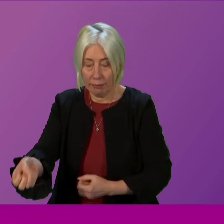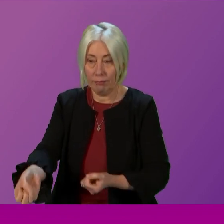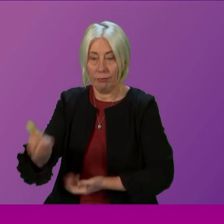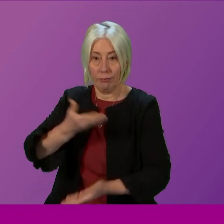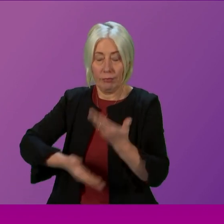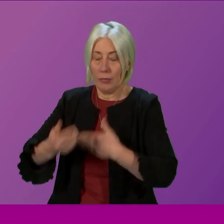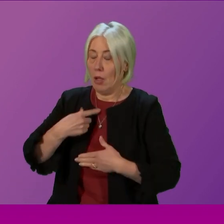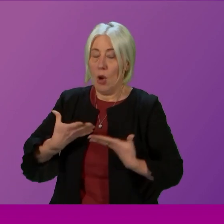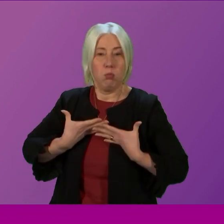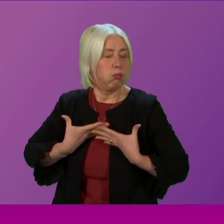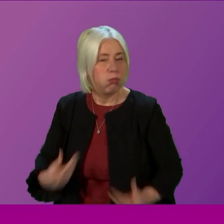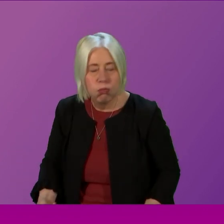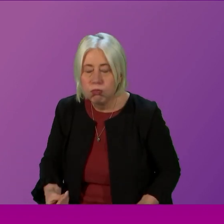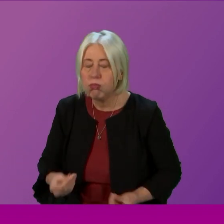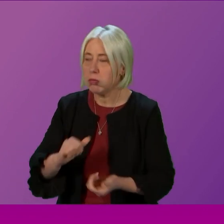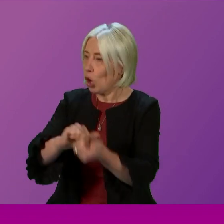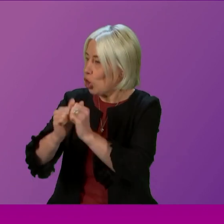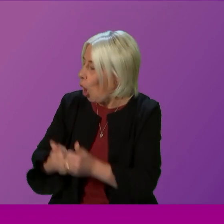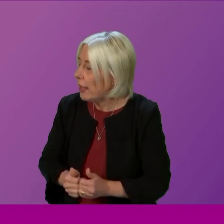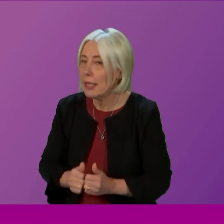burnout that has been experienced by their colleagues, their fears about the